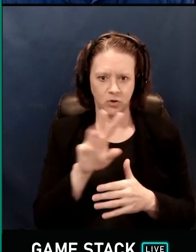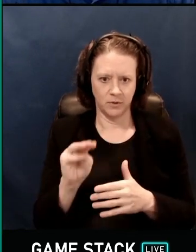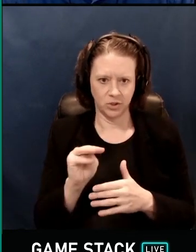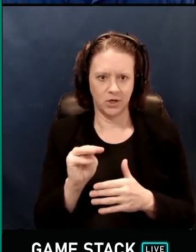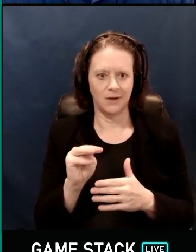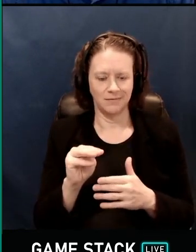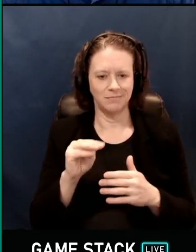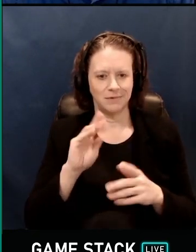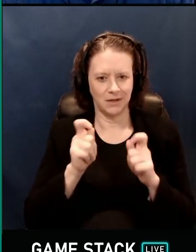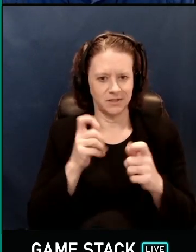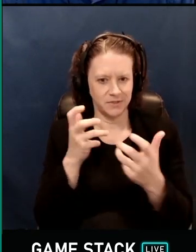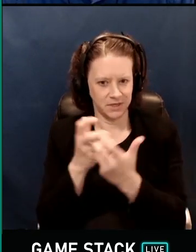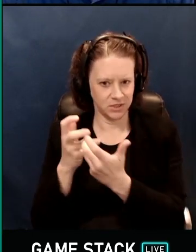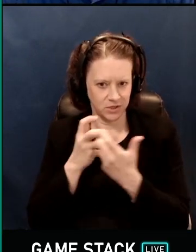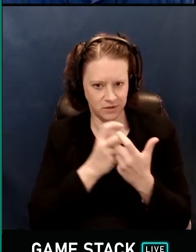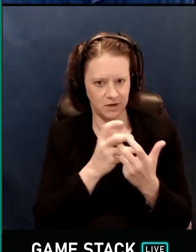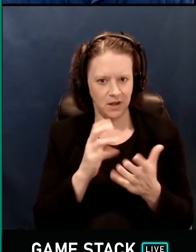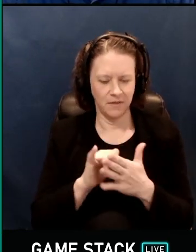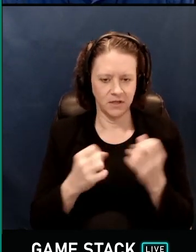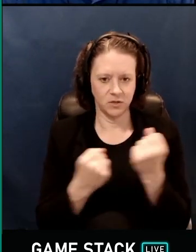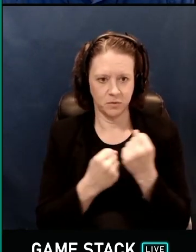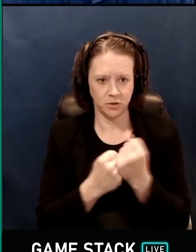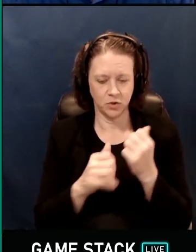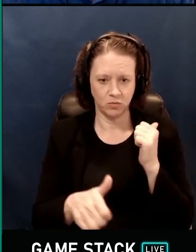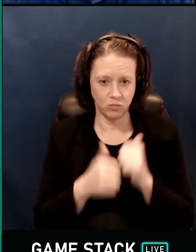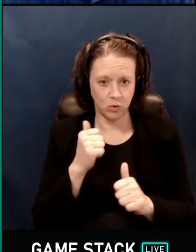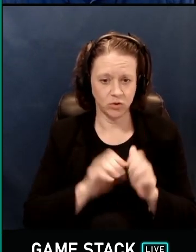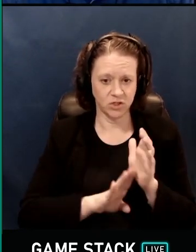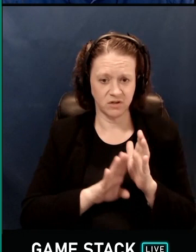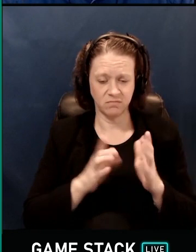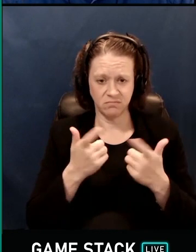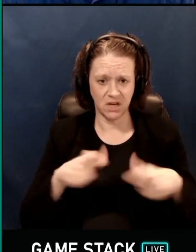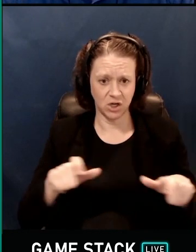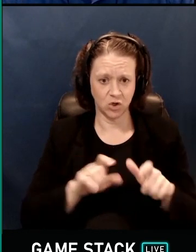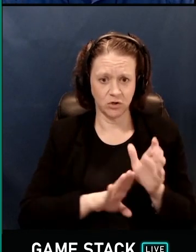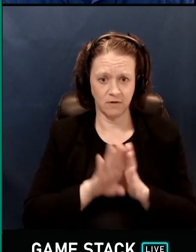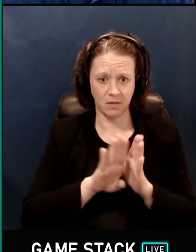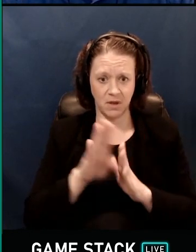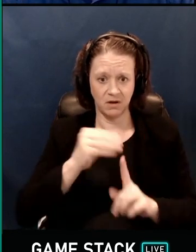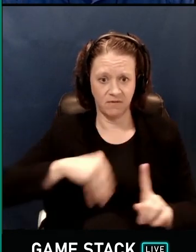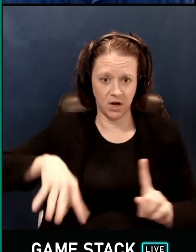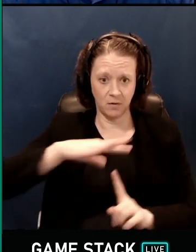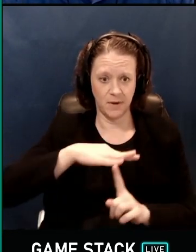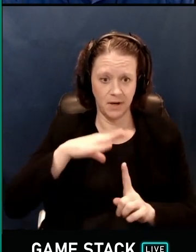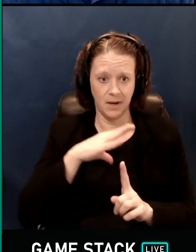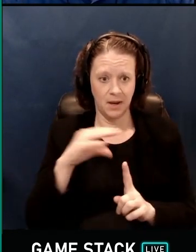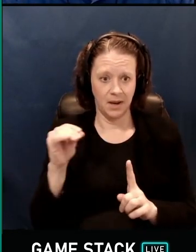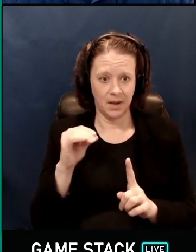It supports most major development environment, and offloads many cumbersome,